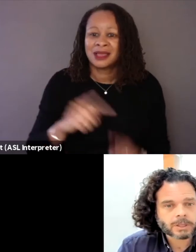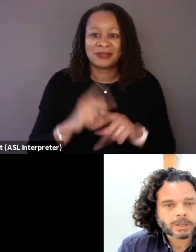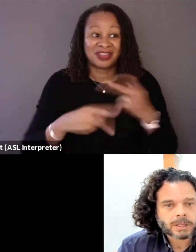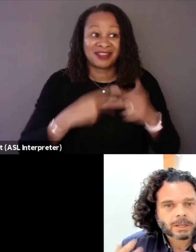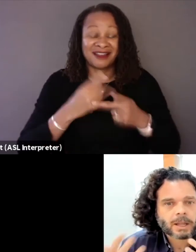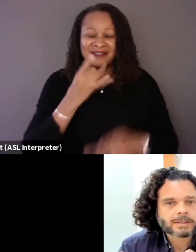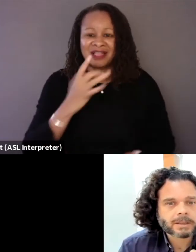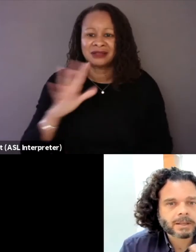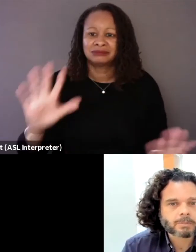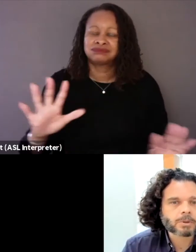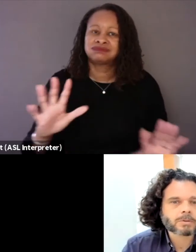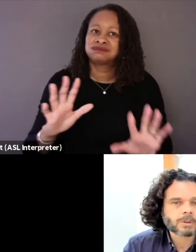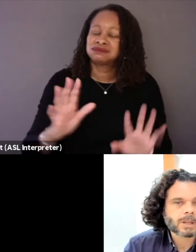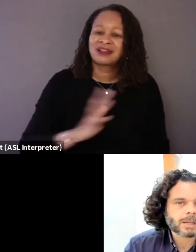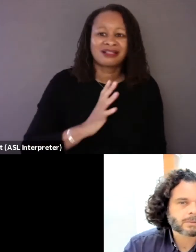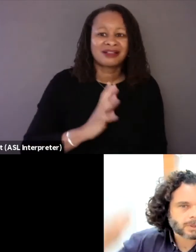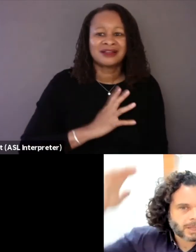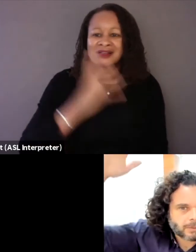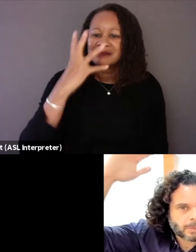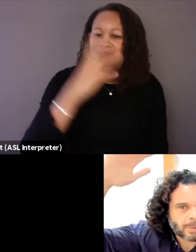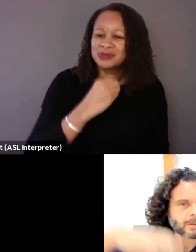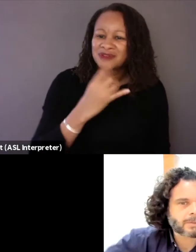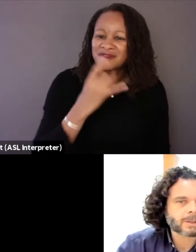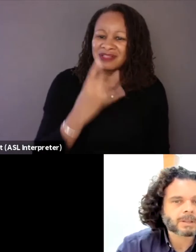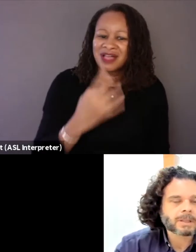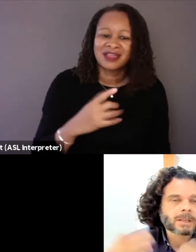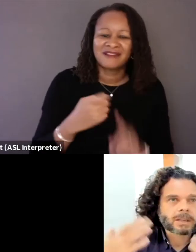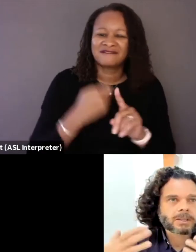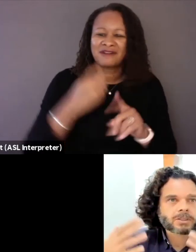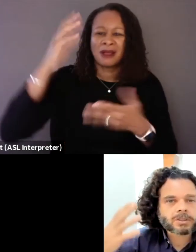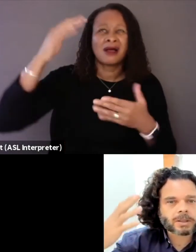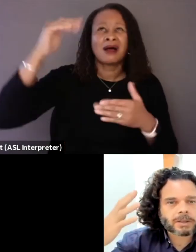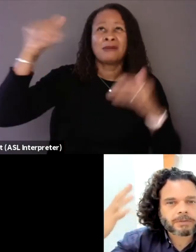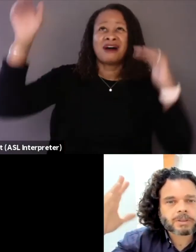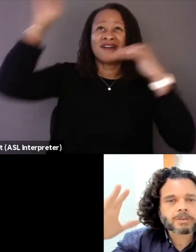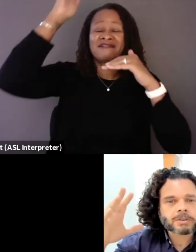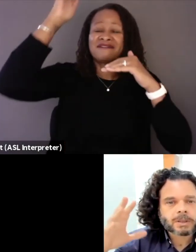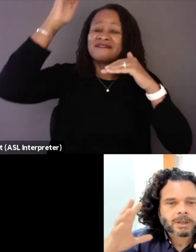classic kind of beautiful light, and light from above. And it's just, it feels,